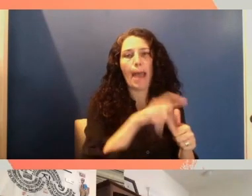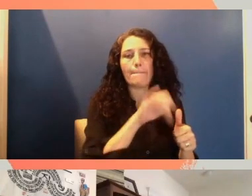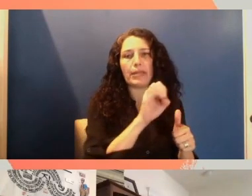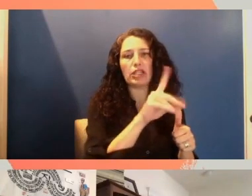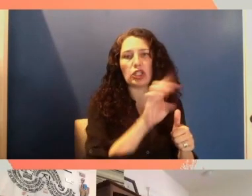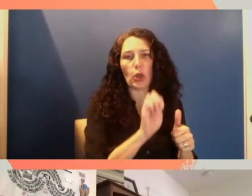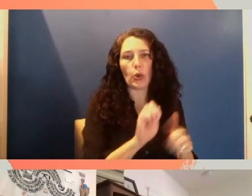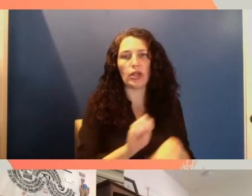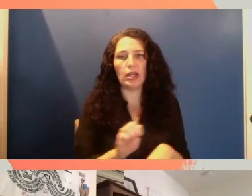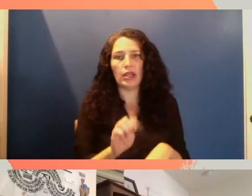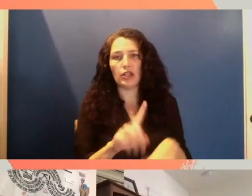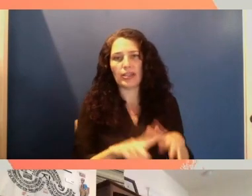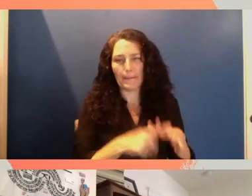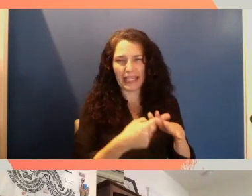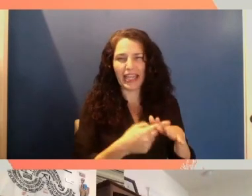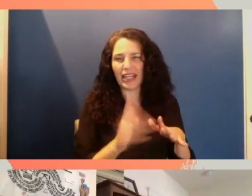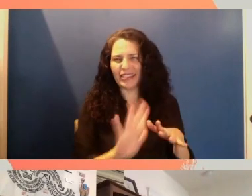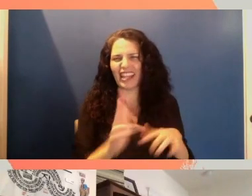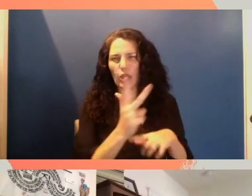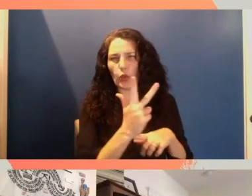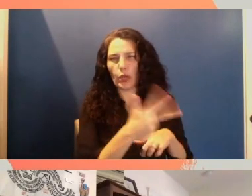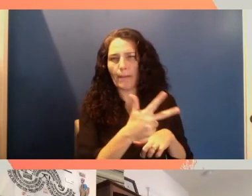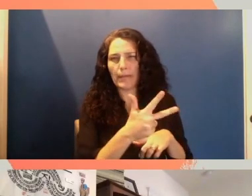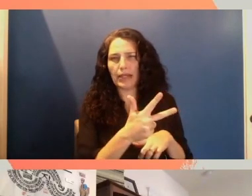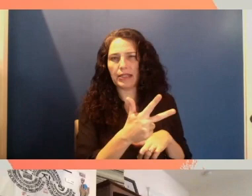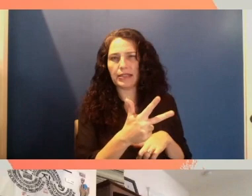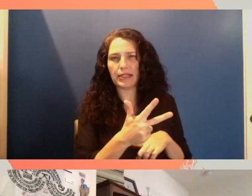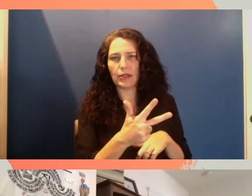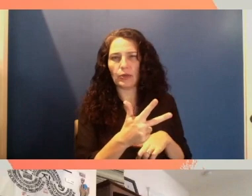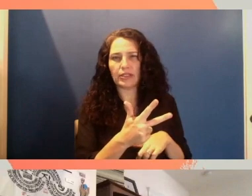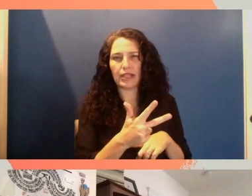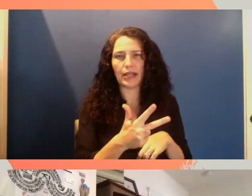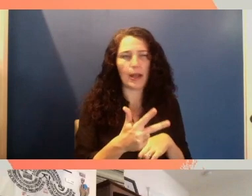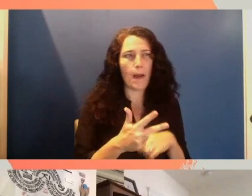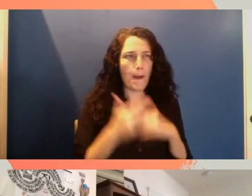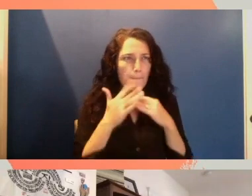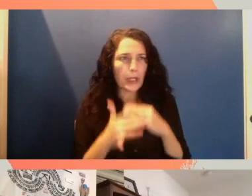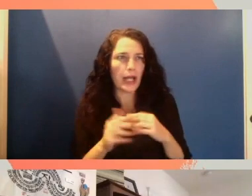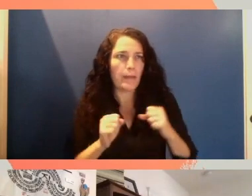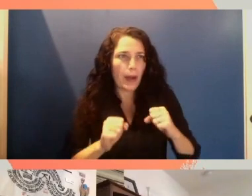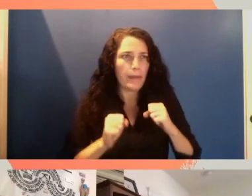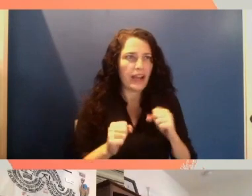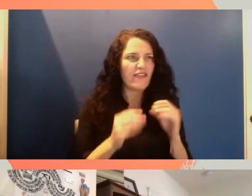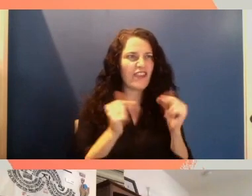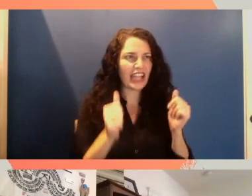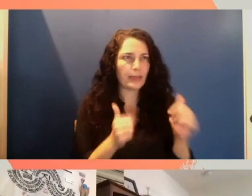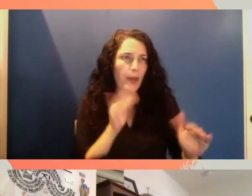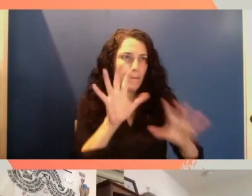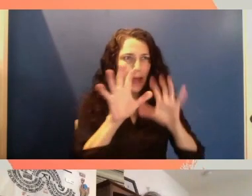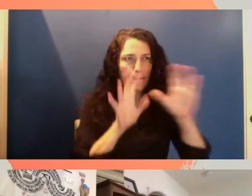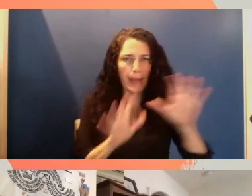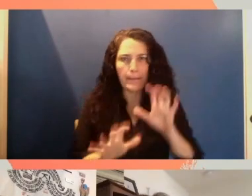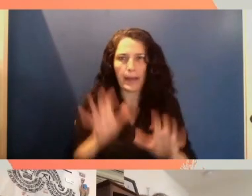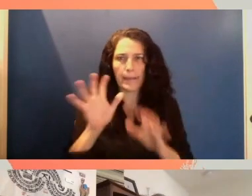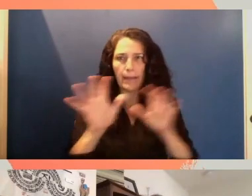we do a sort of blood pumping fast montage to bring you through the history of women of color